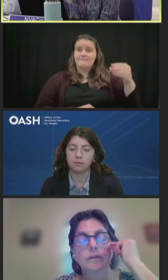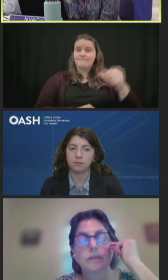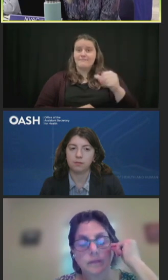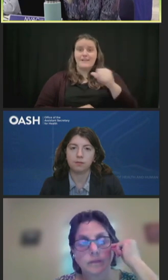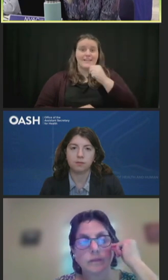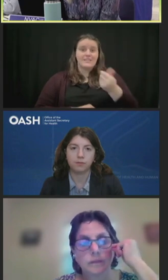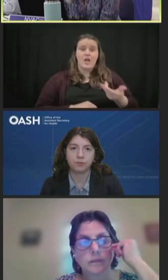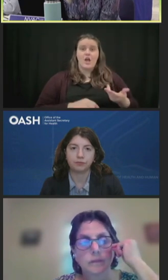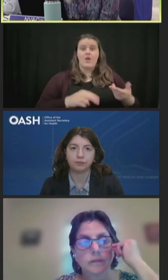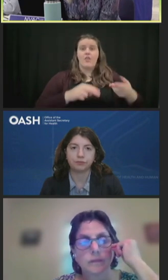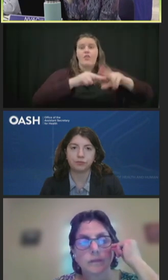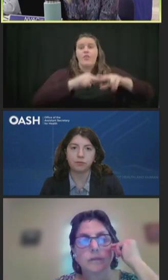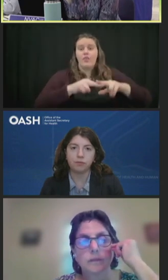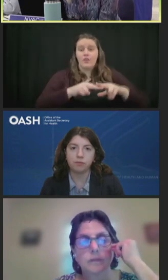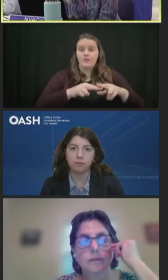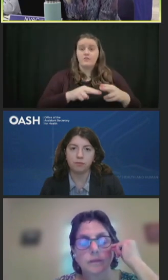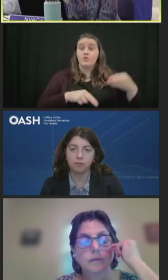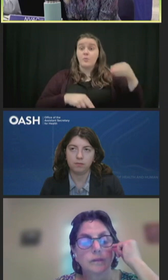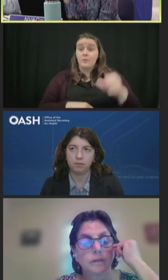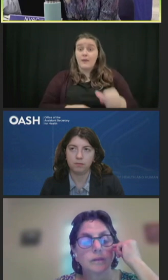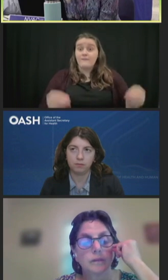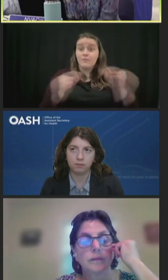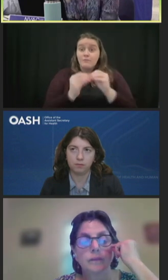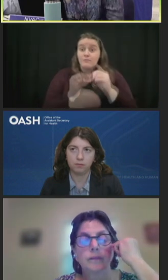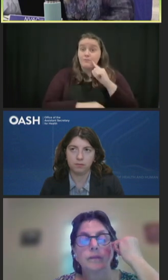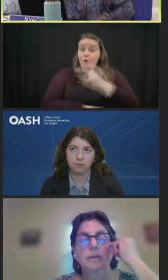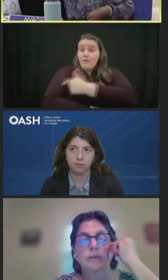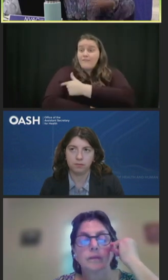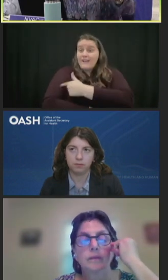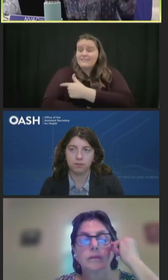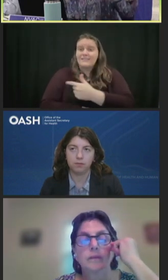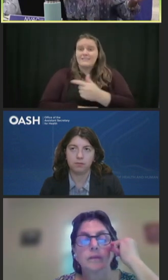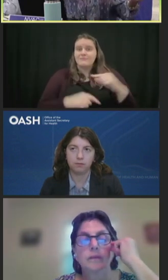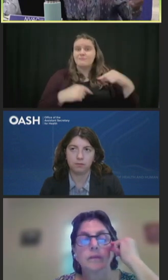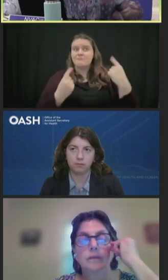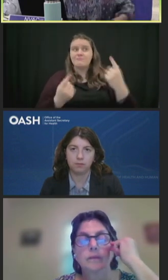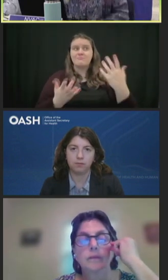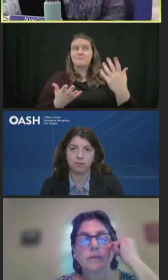cover additional vaccines that have been now recommended, such as hepatitis B now a